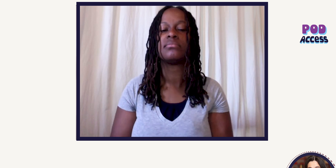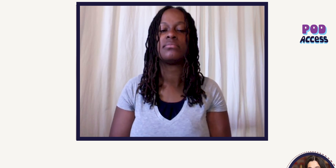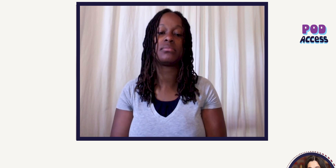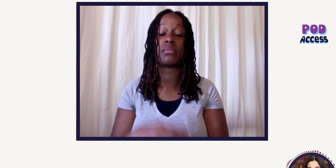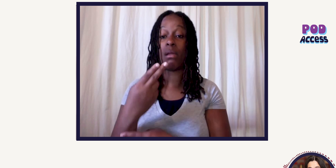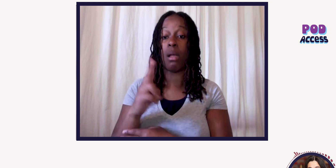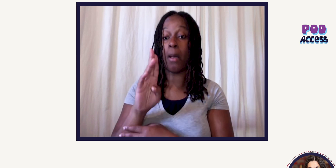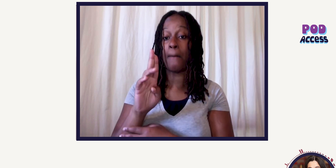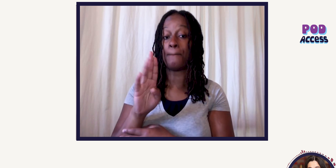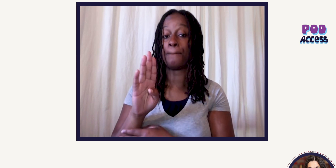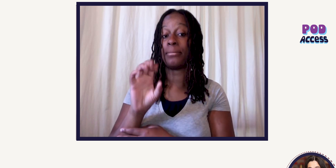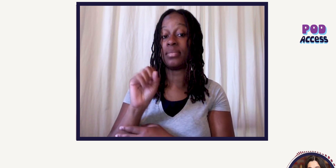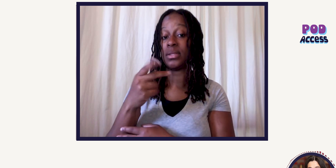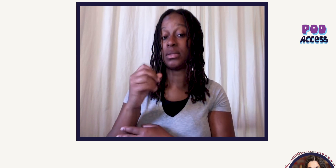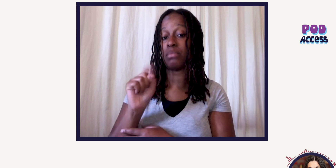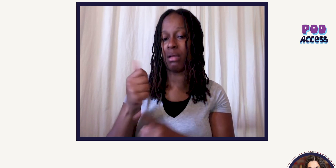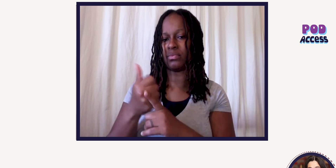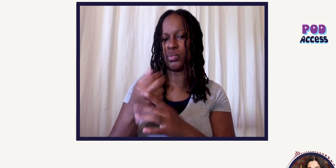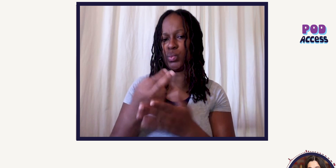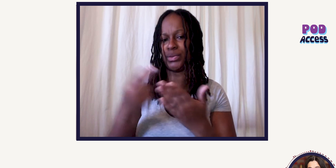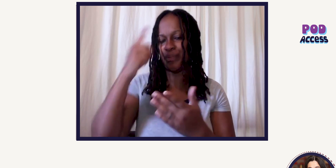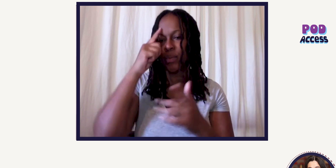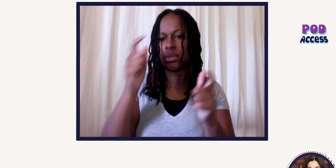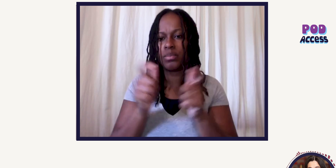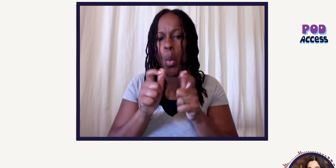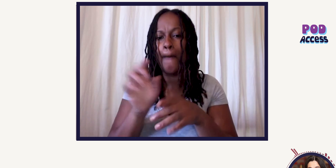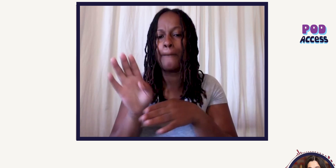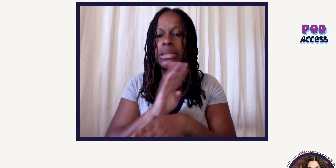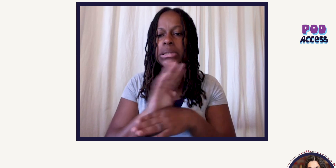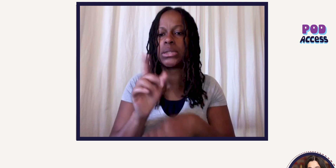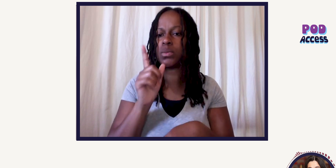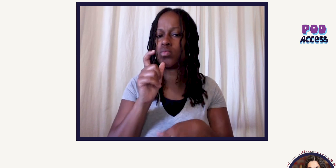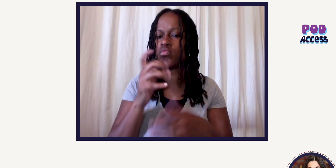HubSpot is a resource for small businesses who want to